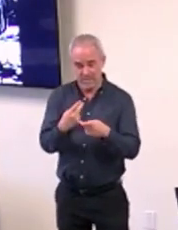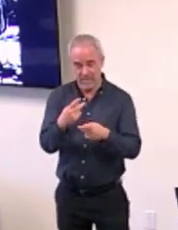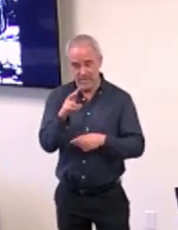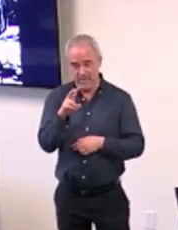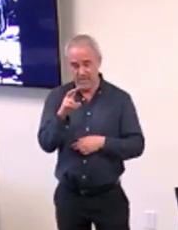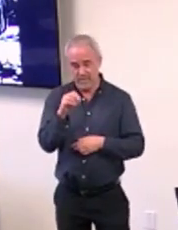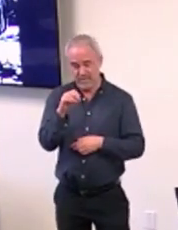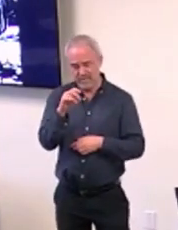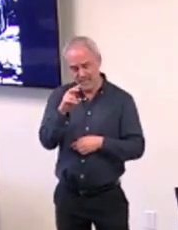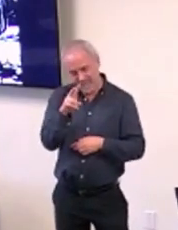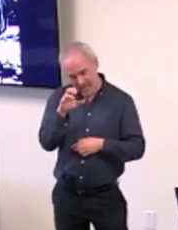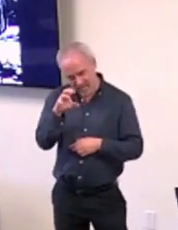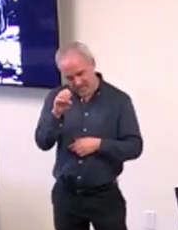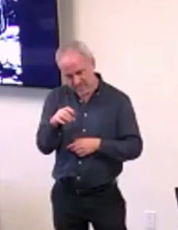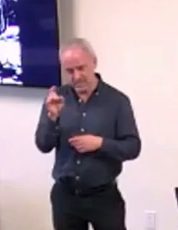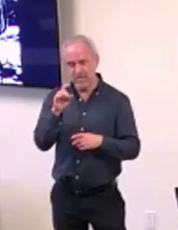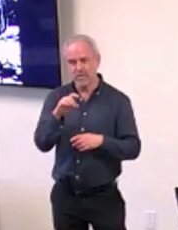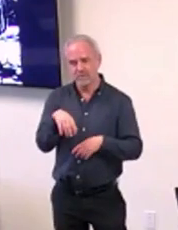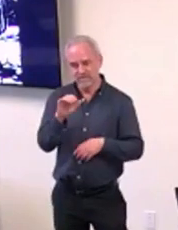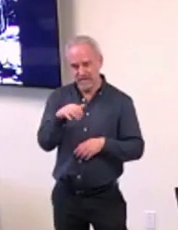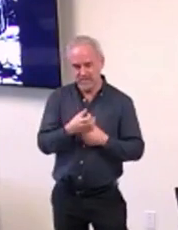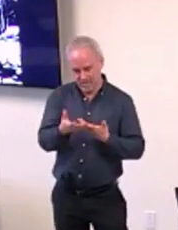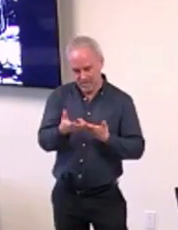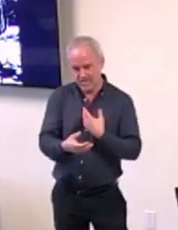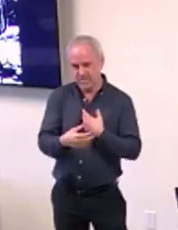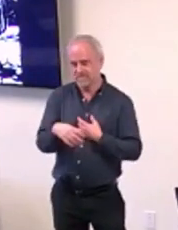Trauma. That can be physical, emotional,